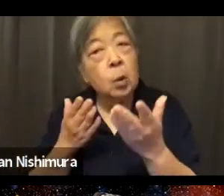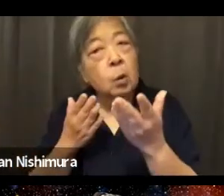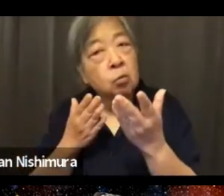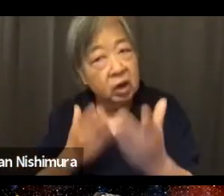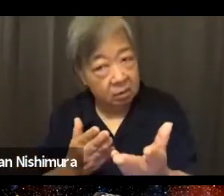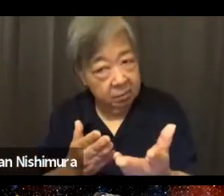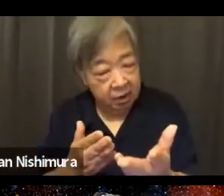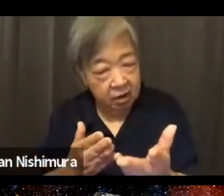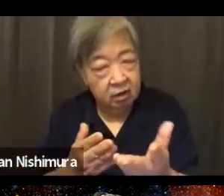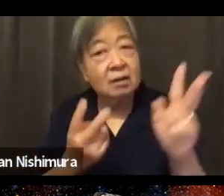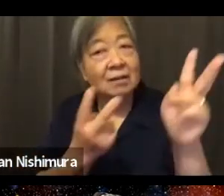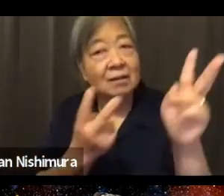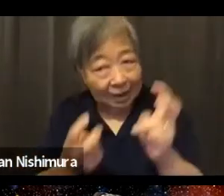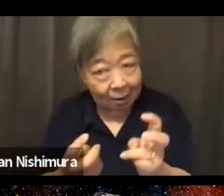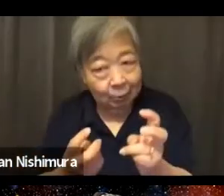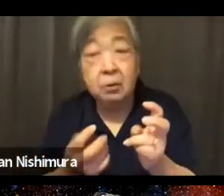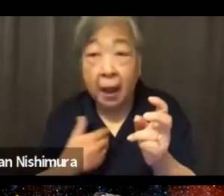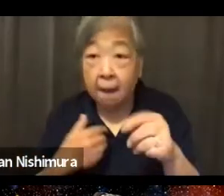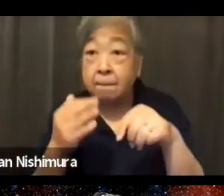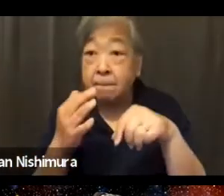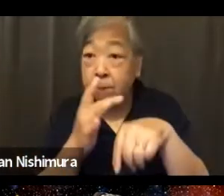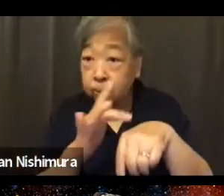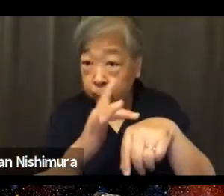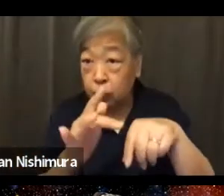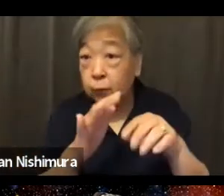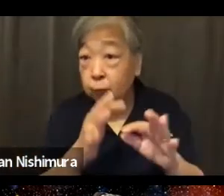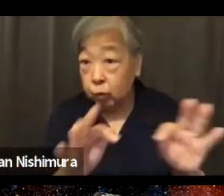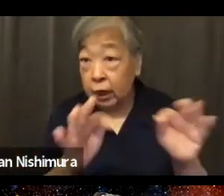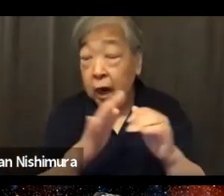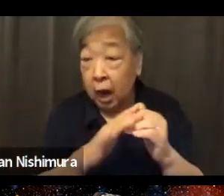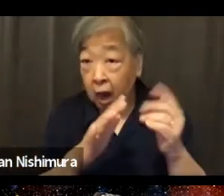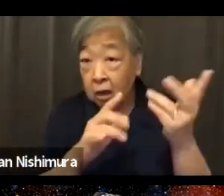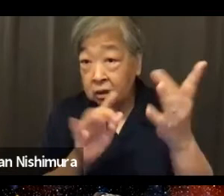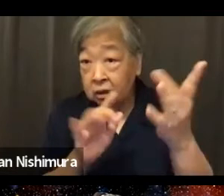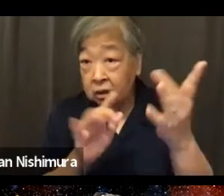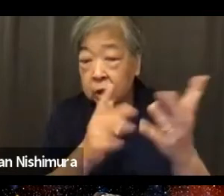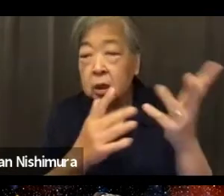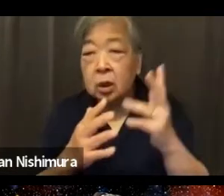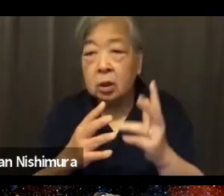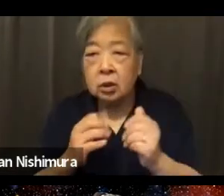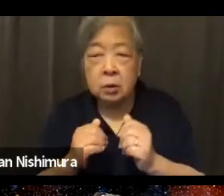download so that you can even test out what your materials sound like by using a tool